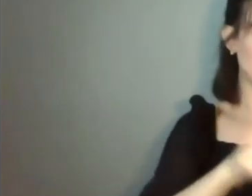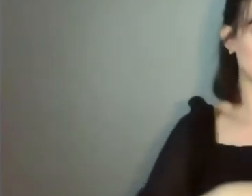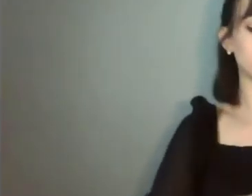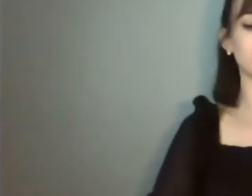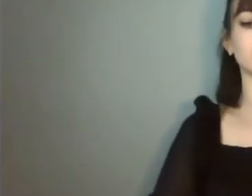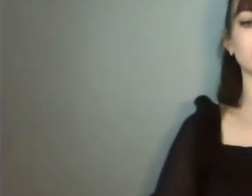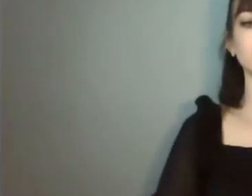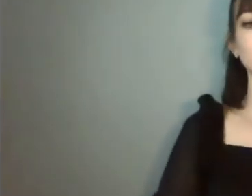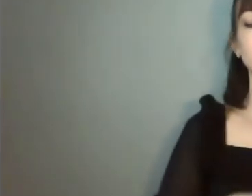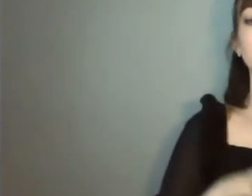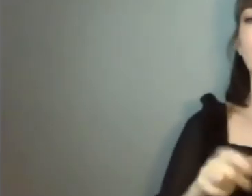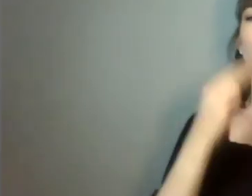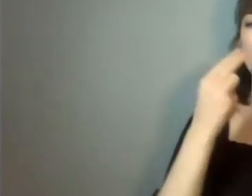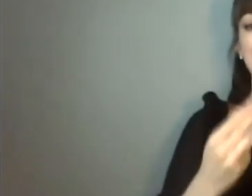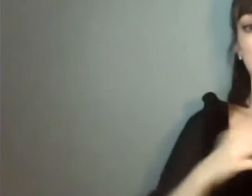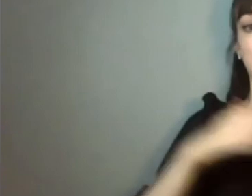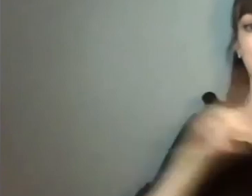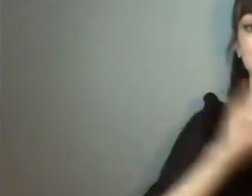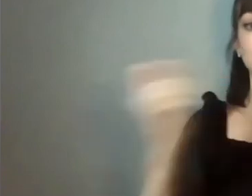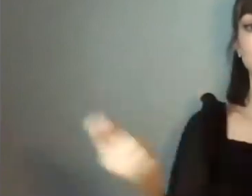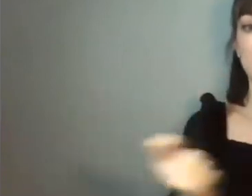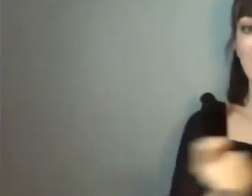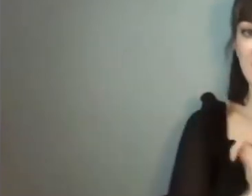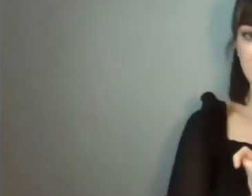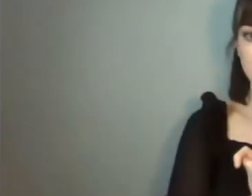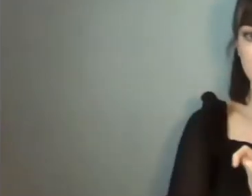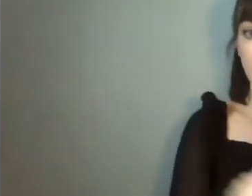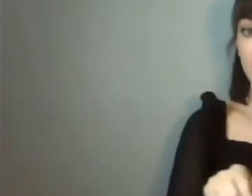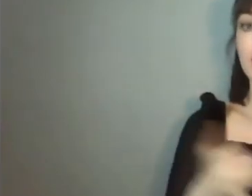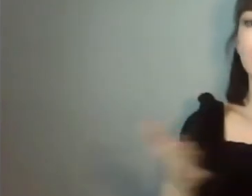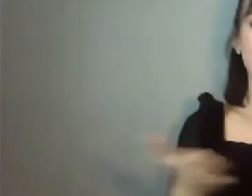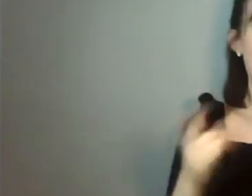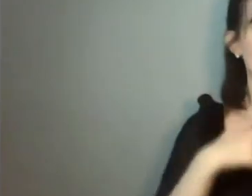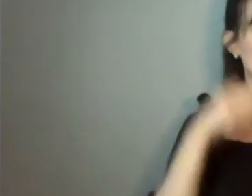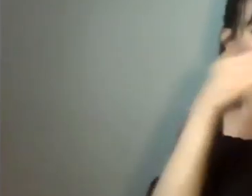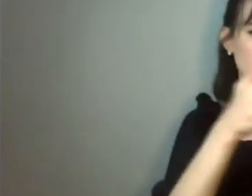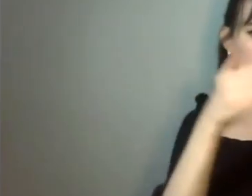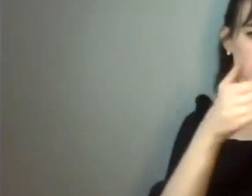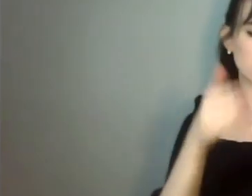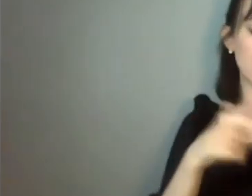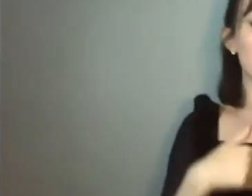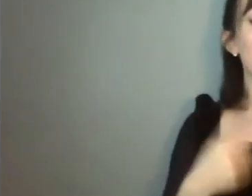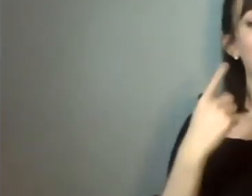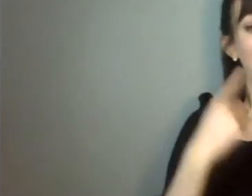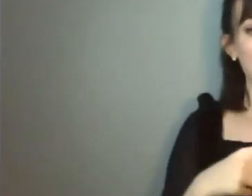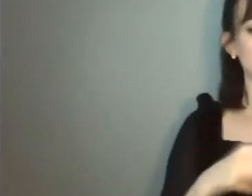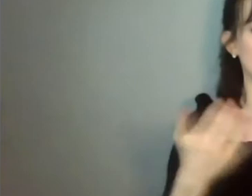a big change in the way cases are approached, and the way in which customers are supported.